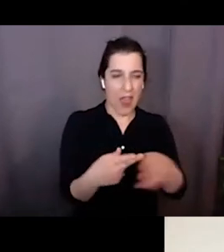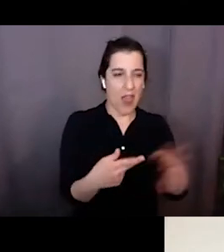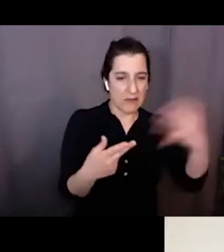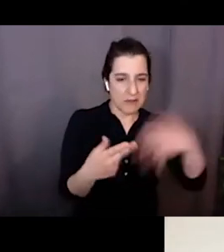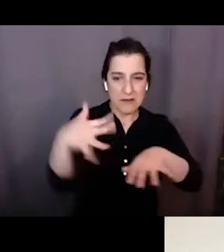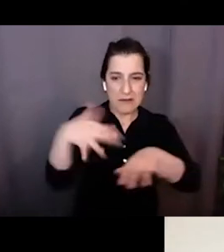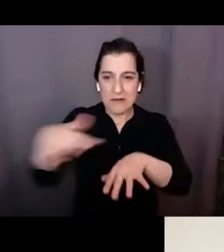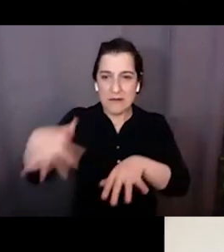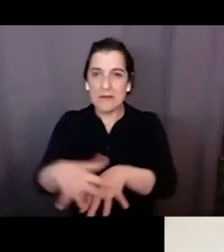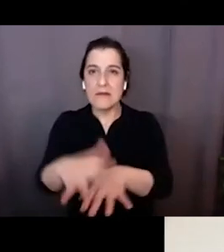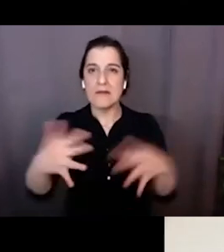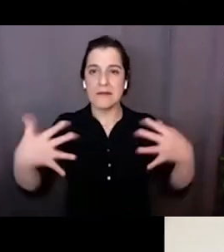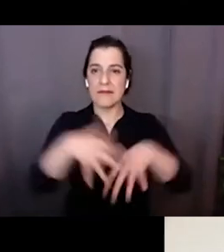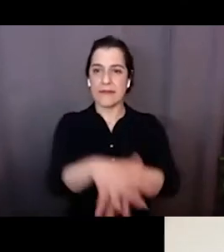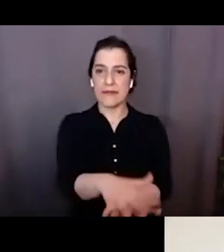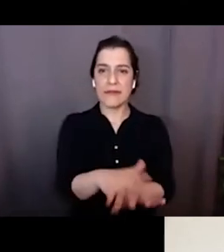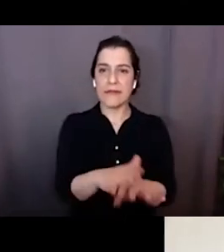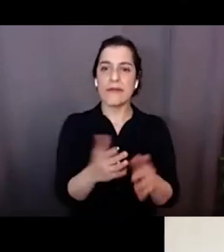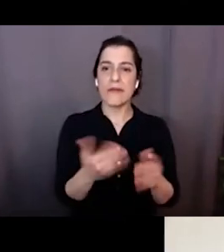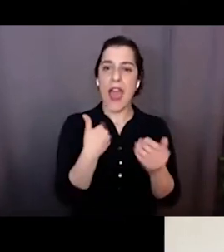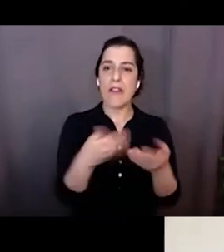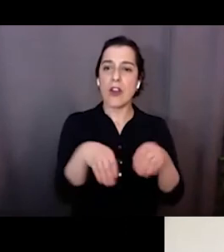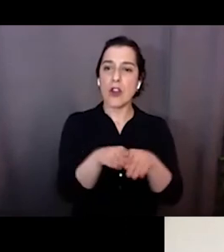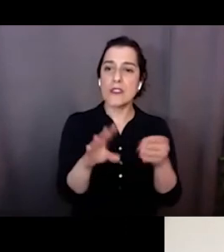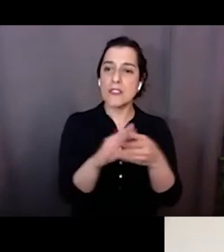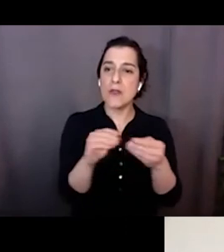thinking about future systems of trust and, uh,